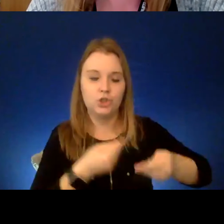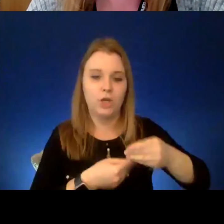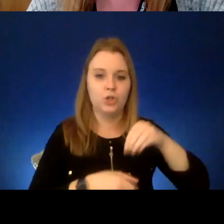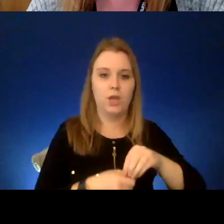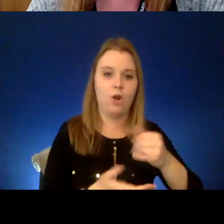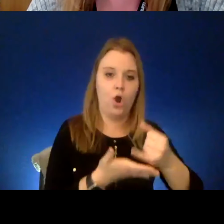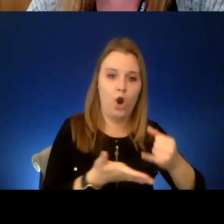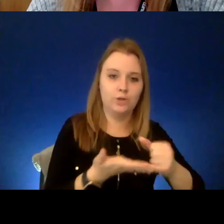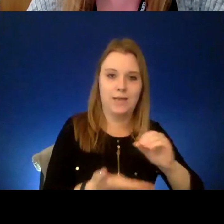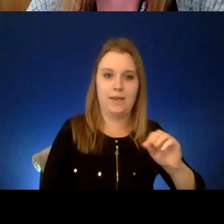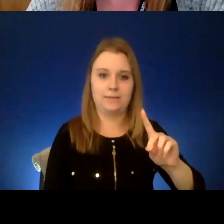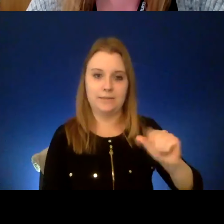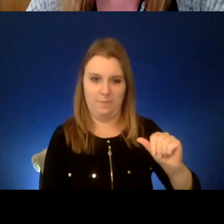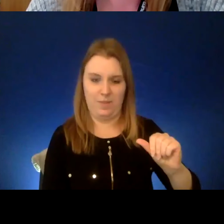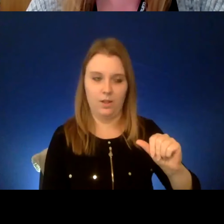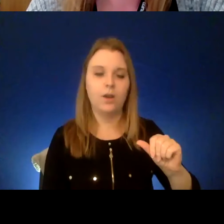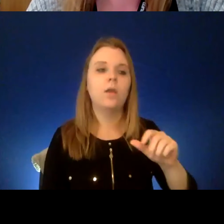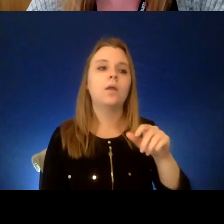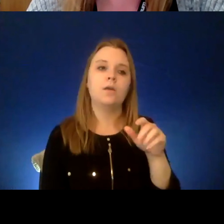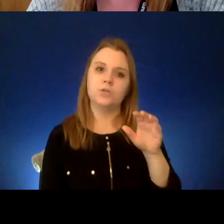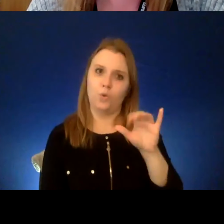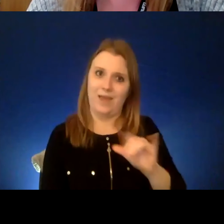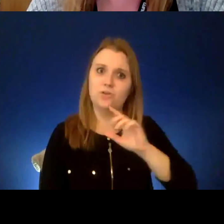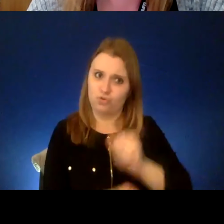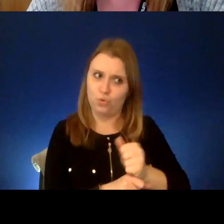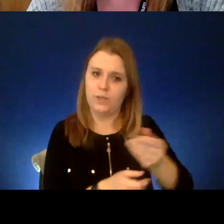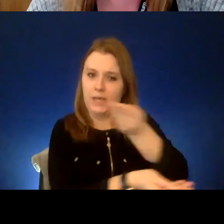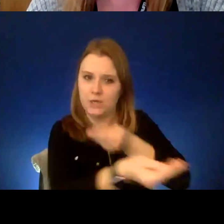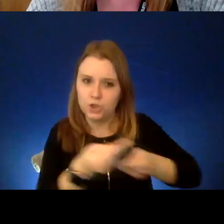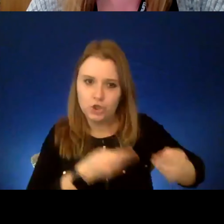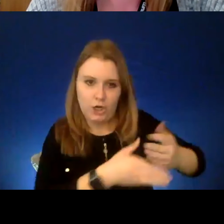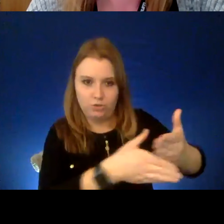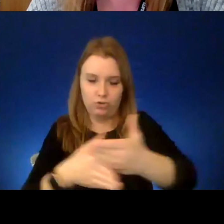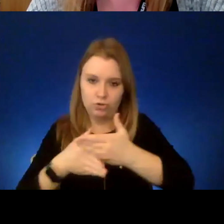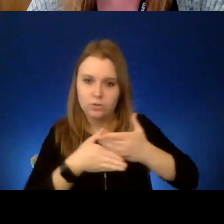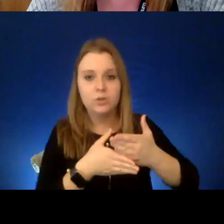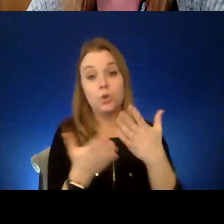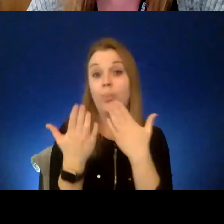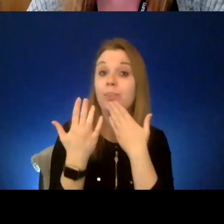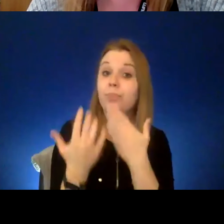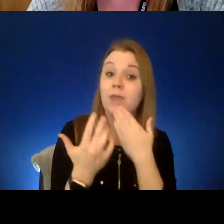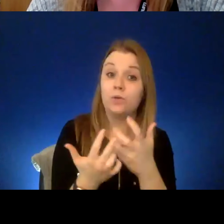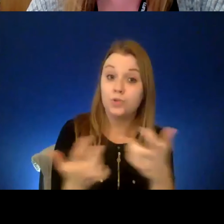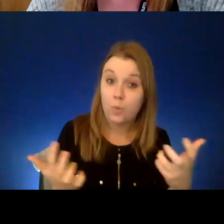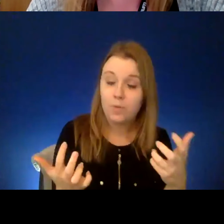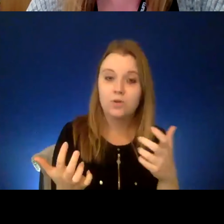and it really, truly is an exchange. So thank you and thank you so much Tiernan and Emma